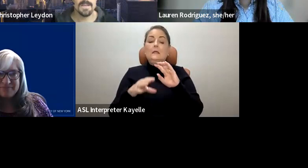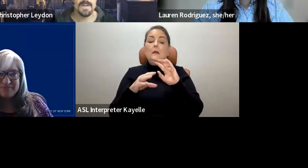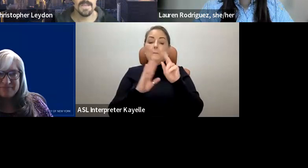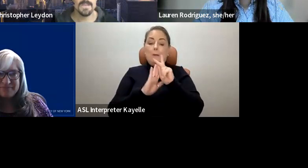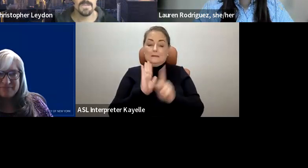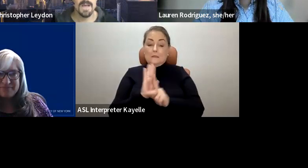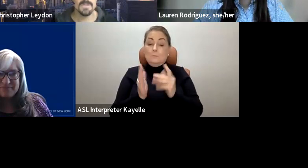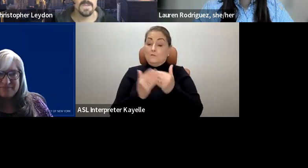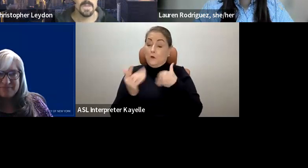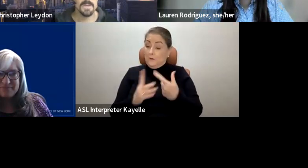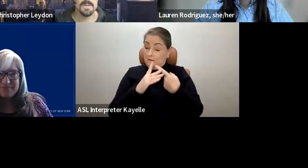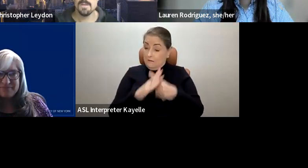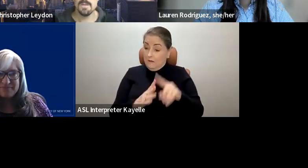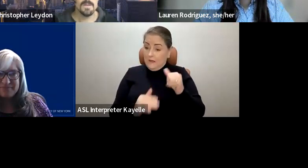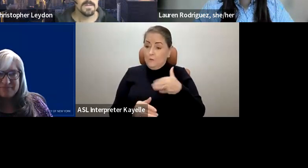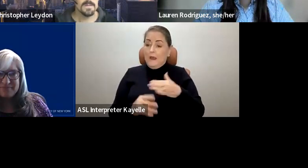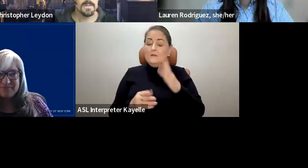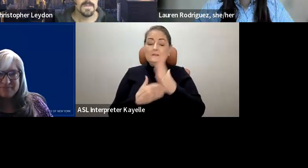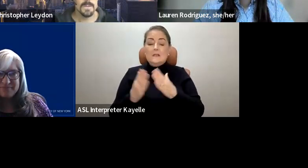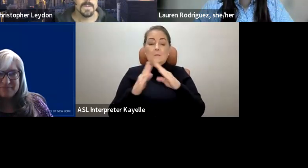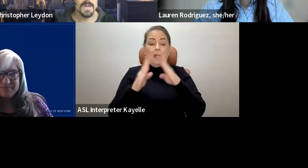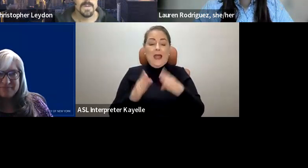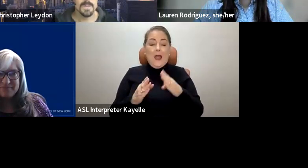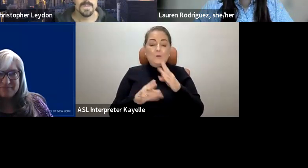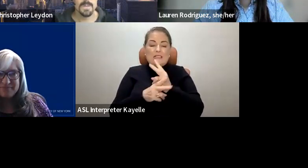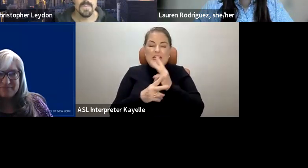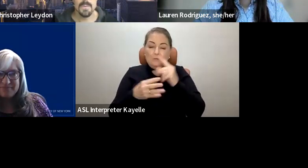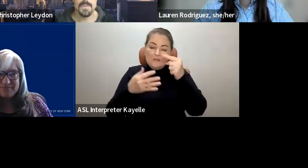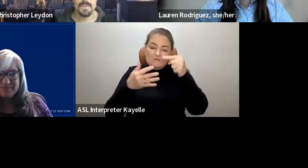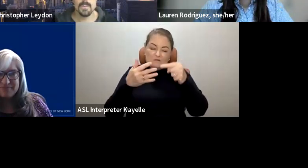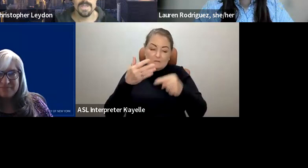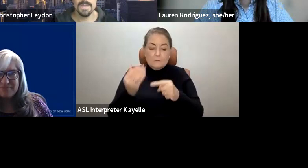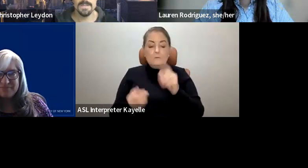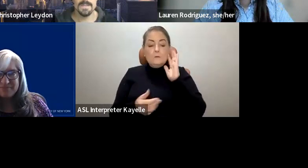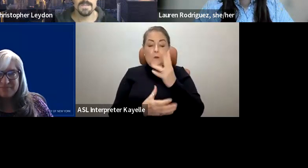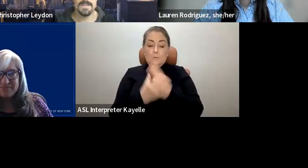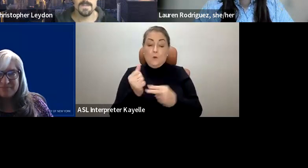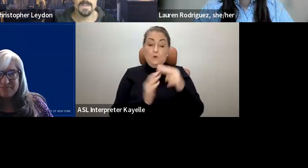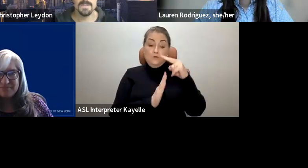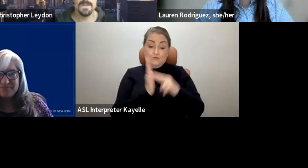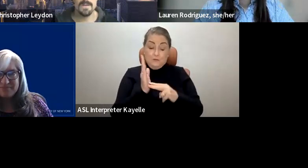there is some housekeeping. So I will both read a statement on